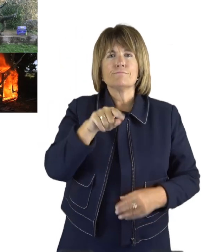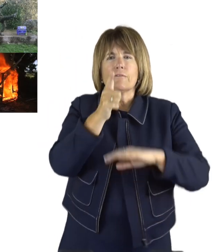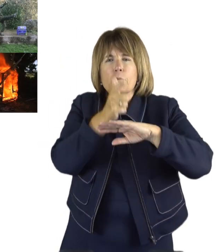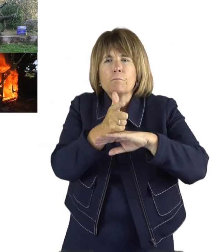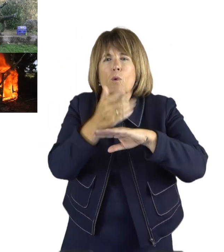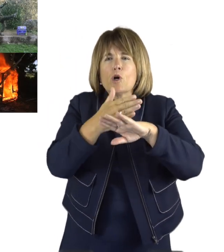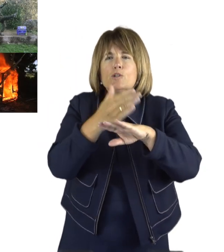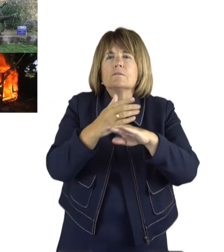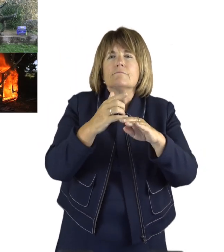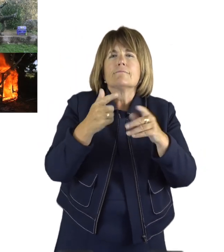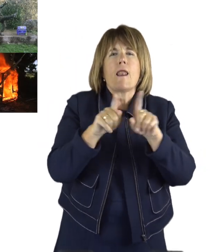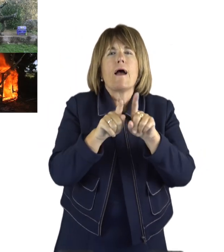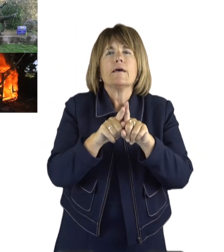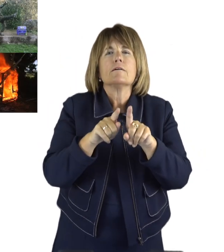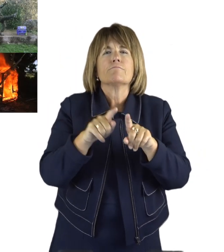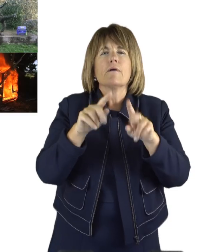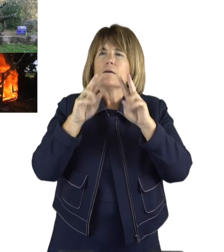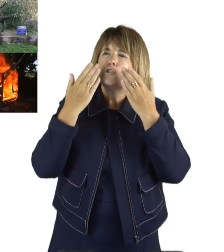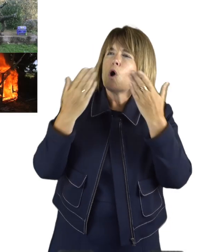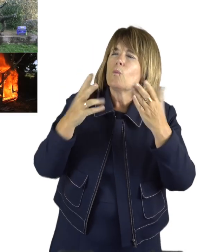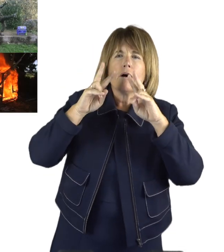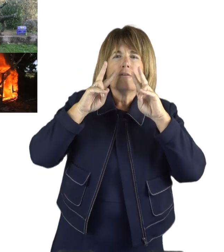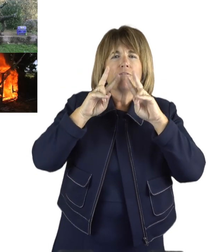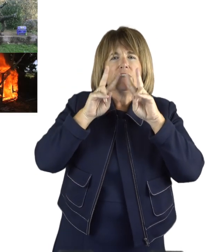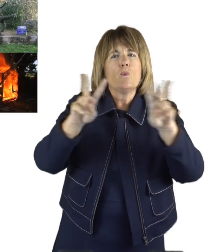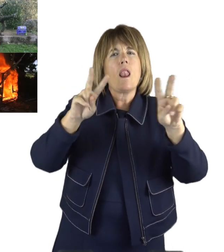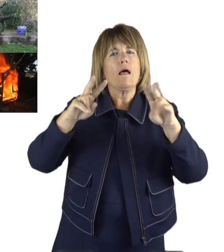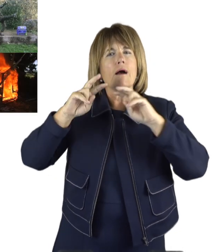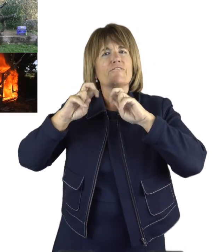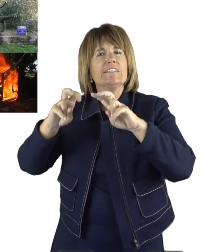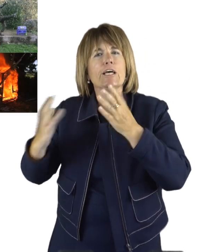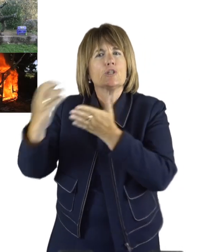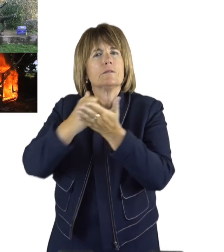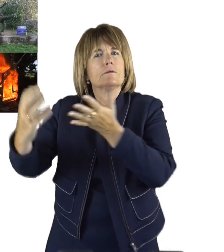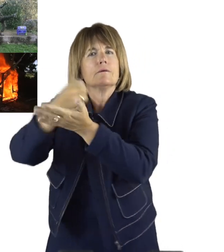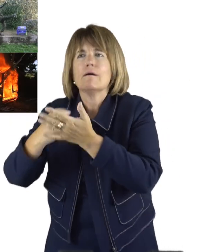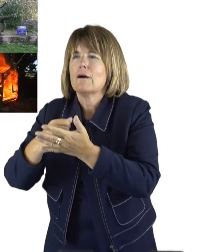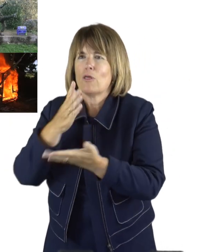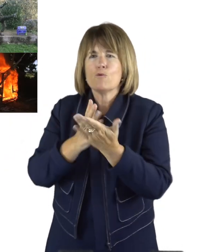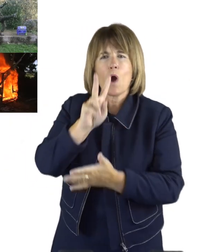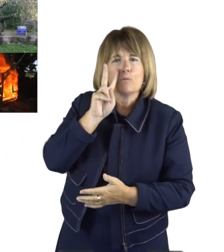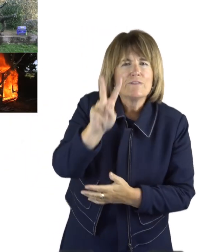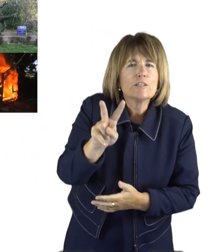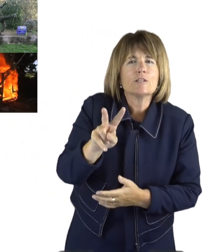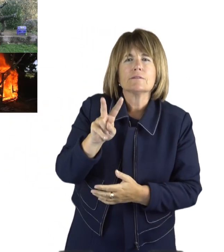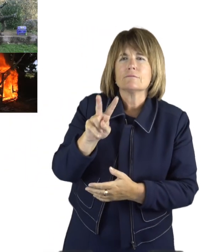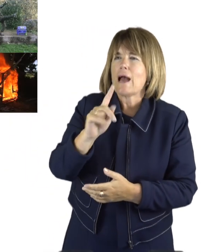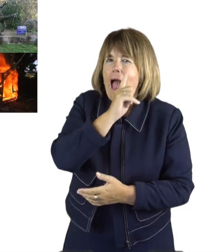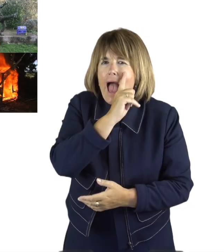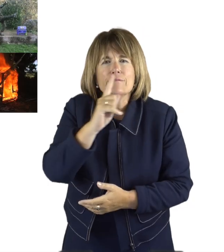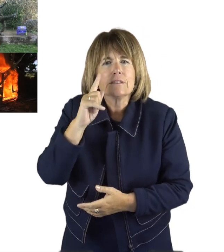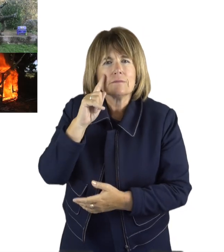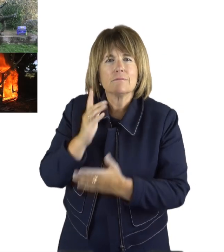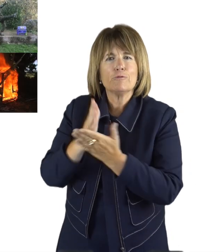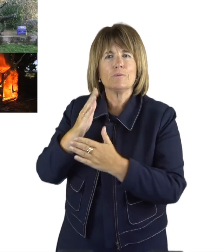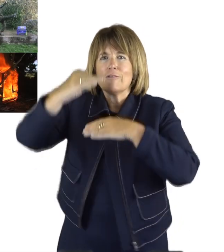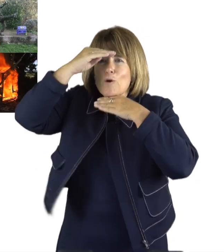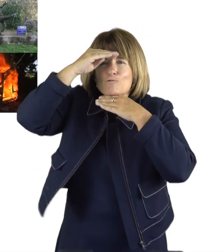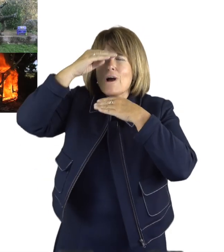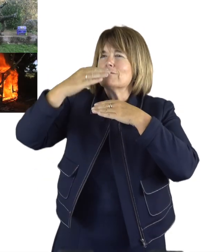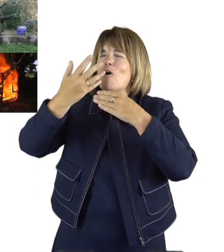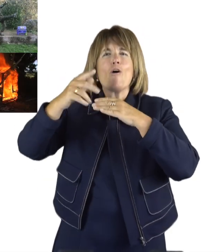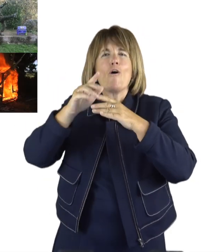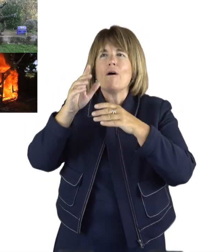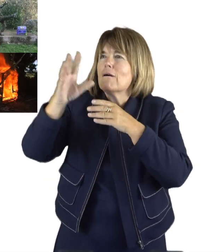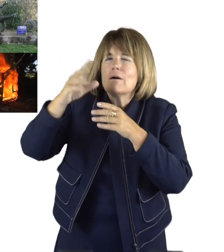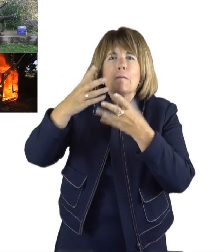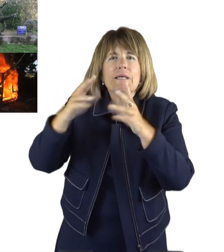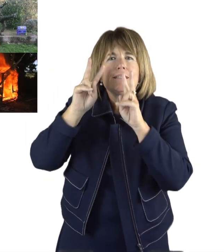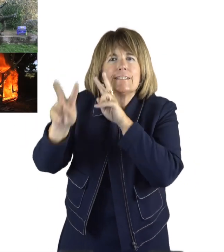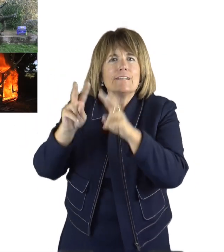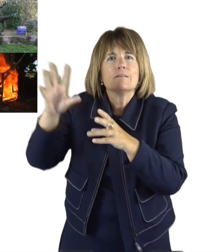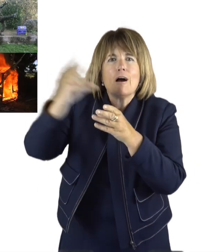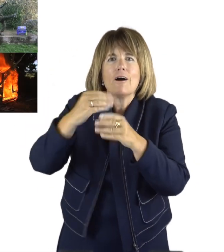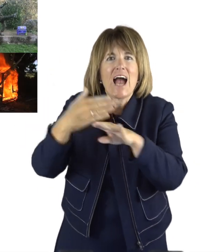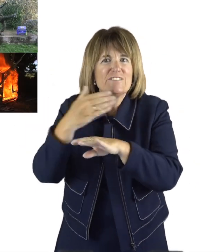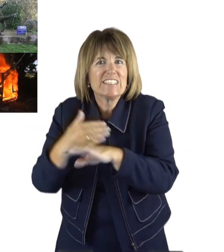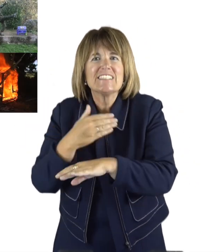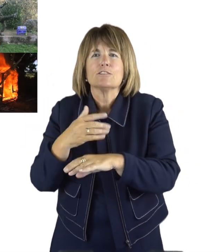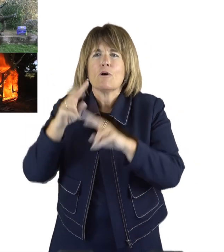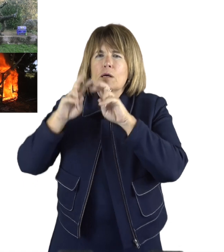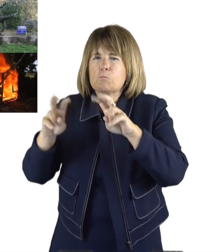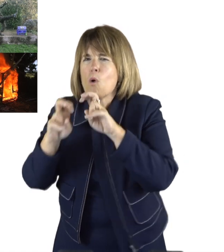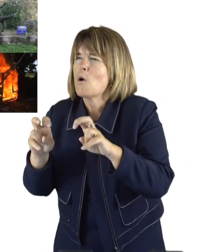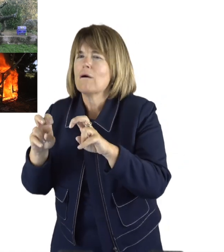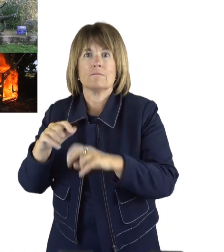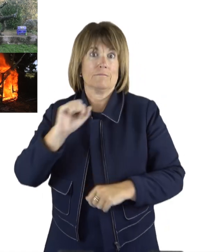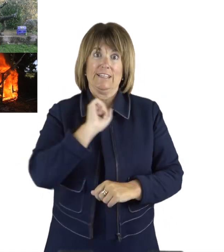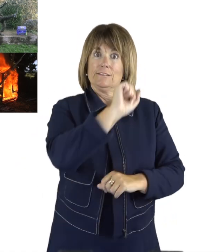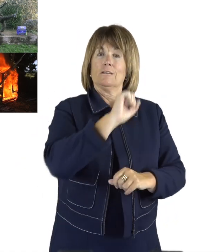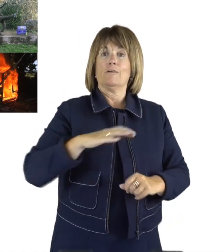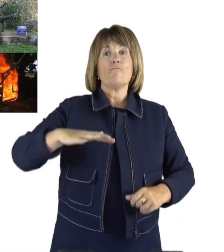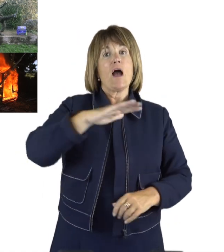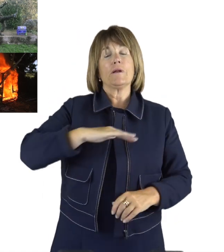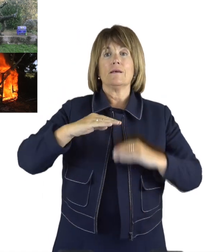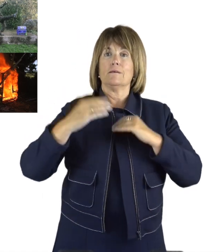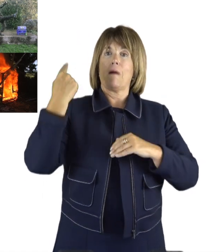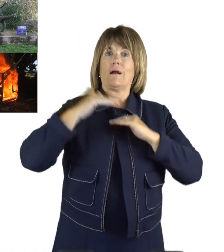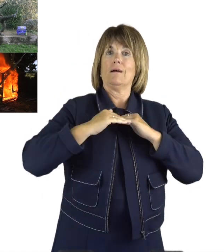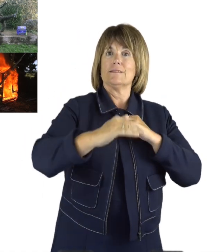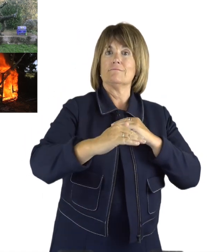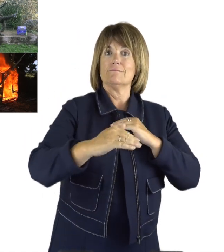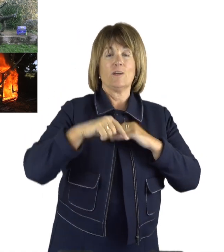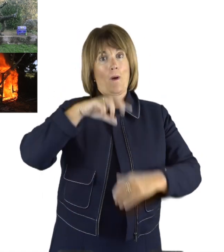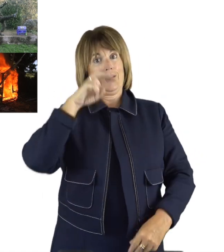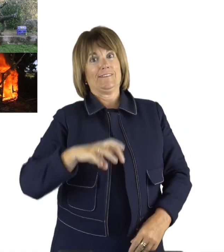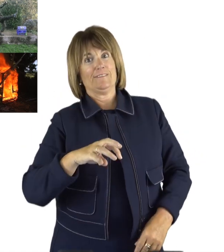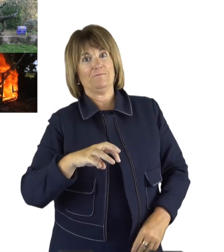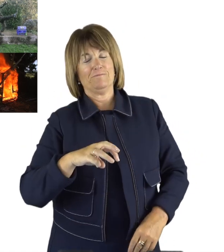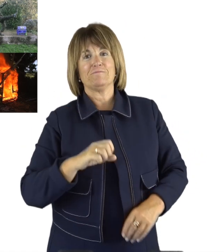These filmic documents are visual intelligence gatherings, taken from field operations in my family's back garden in Wales.